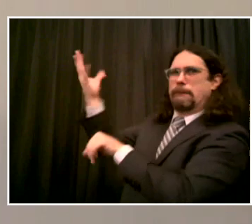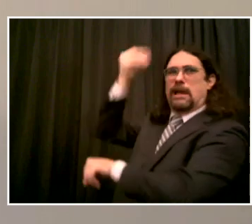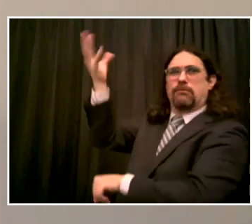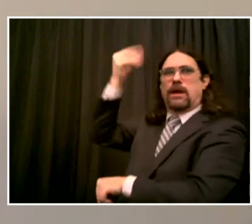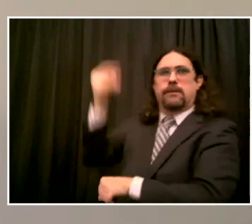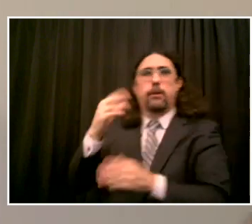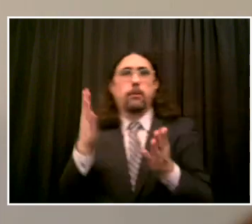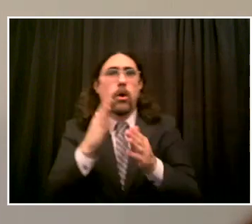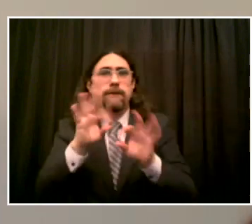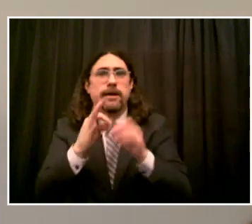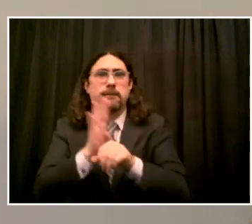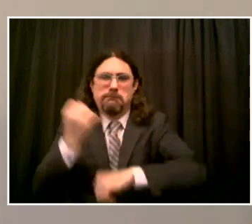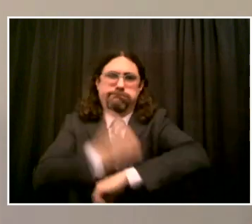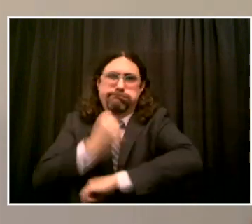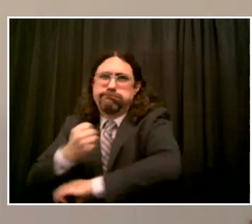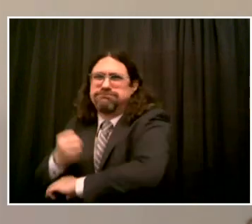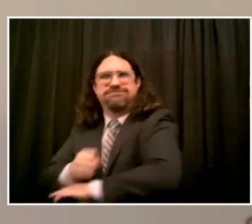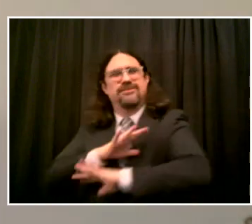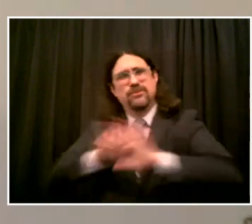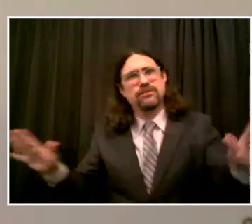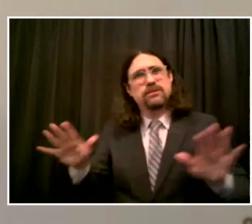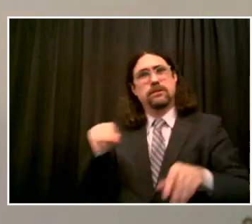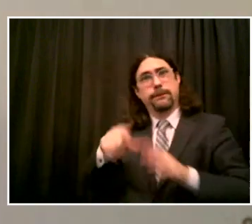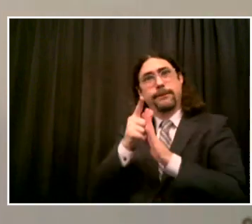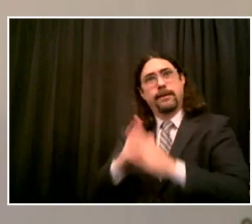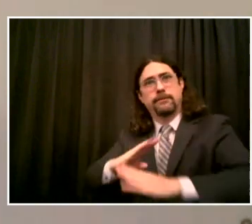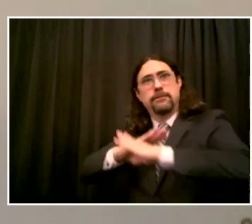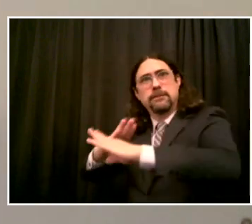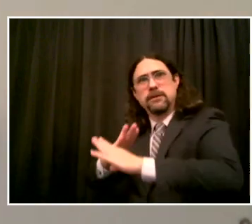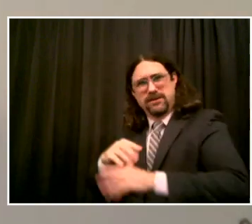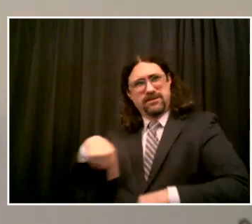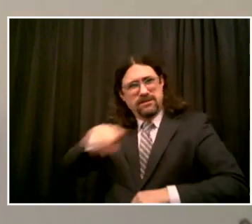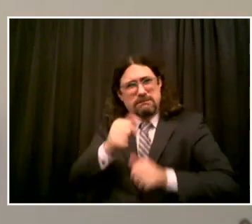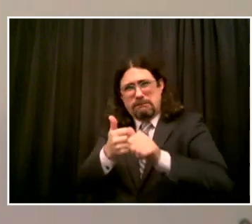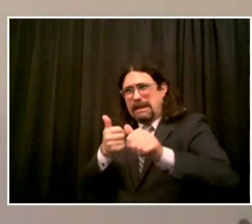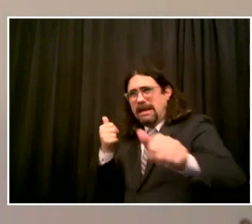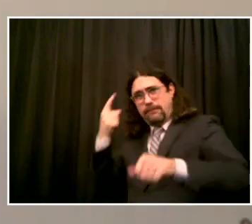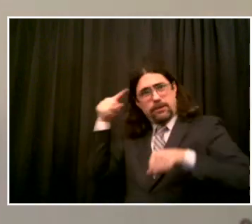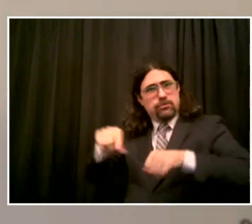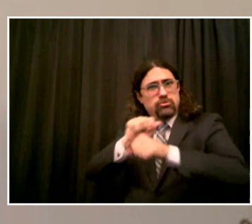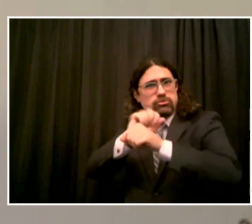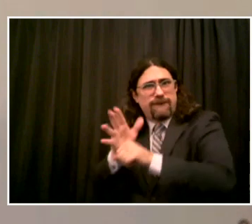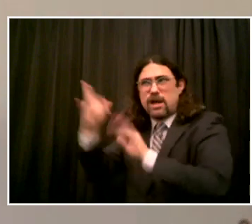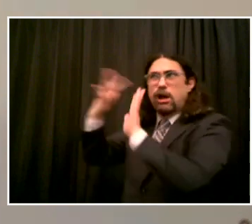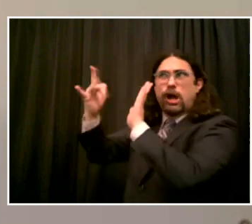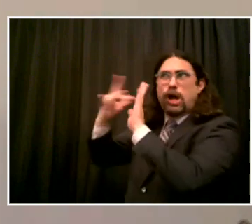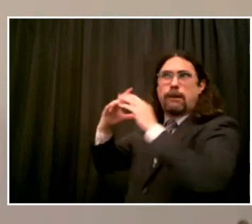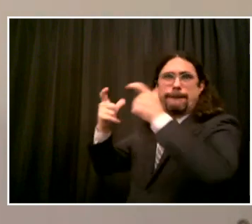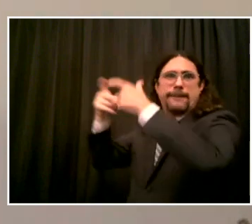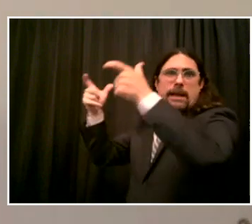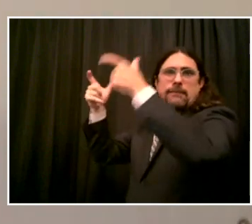FEES FROM BILLION DOLLAR TECH FEES. IT IS THE REASON